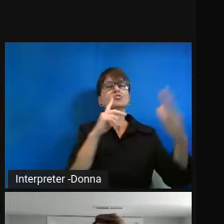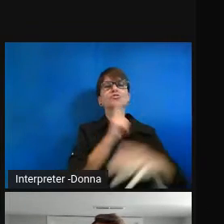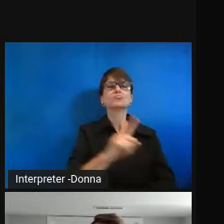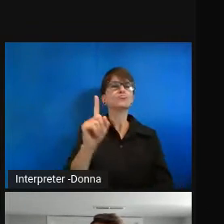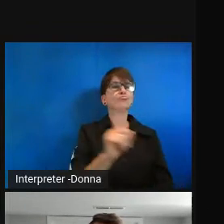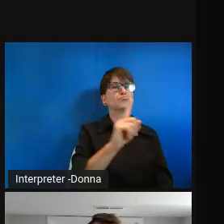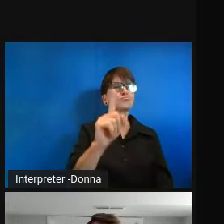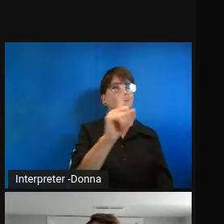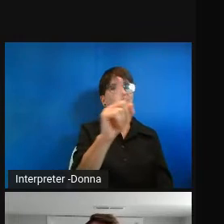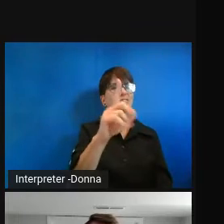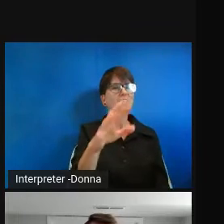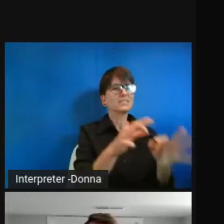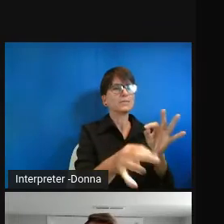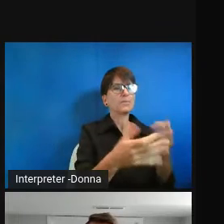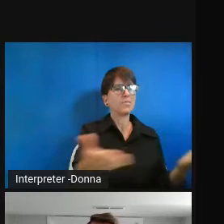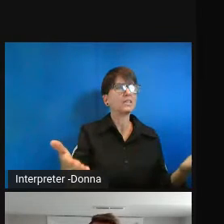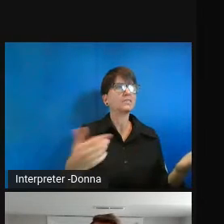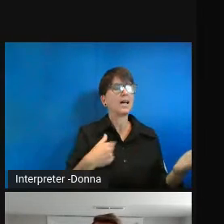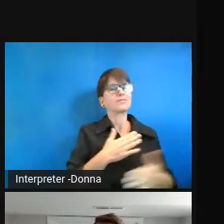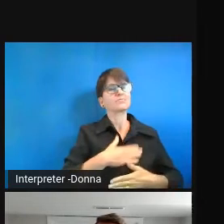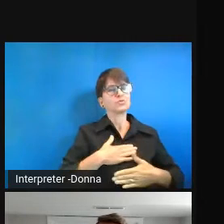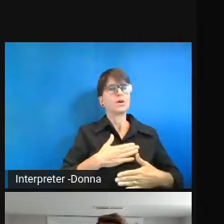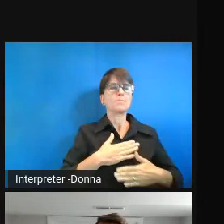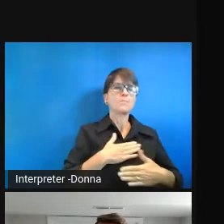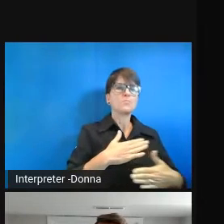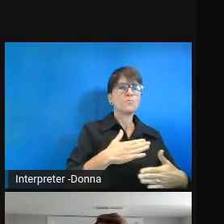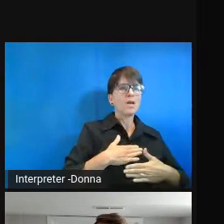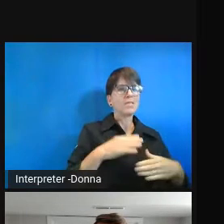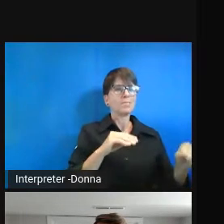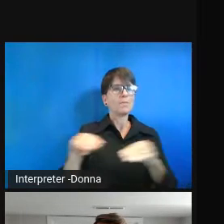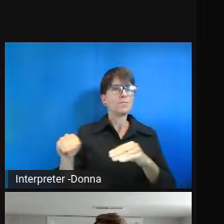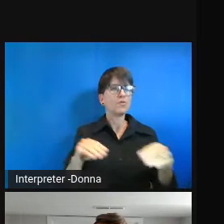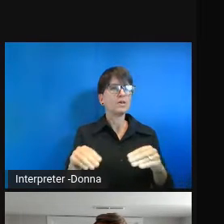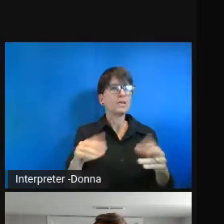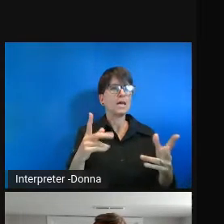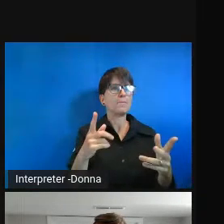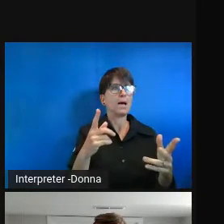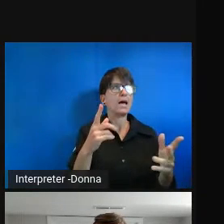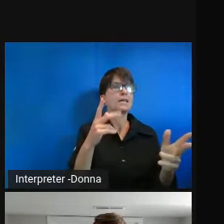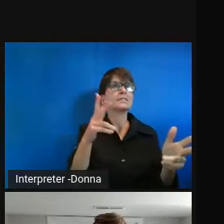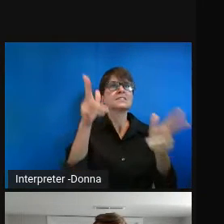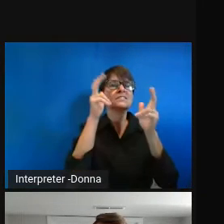My breath, my movement, and my senses are all at the forefront of these experiences.